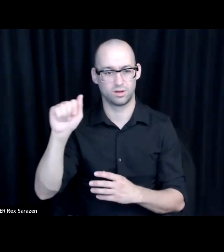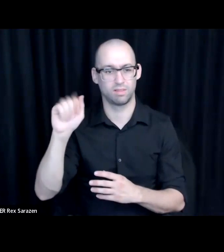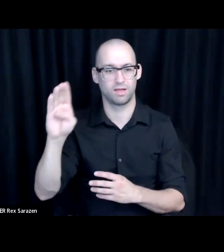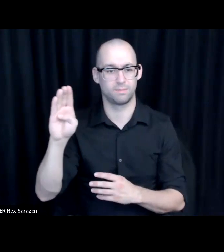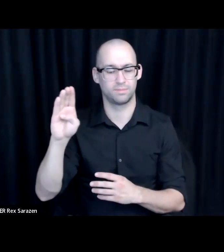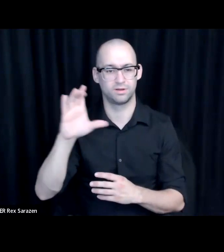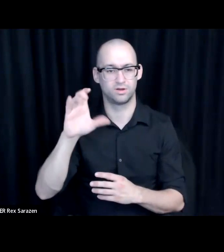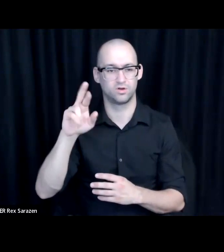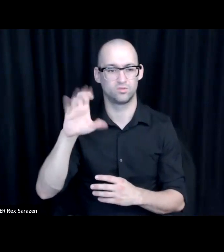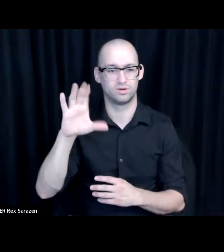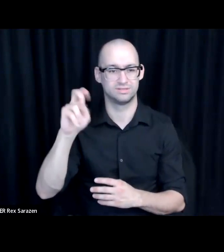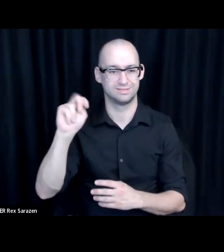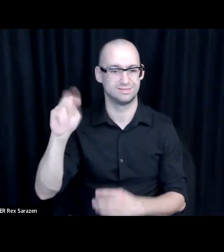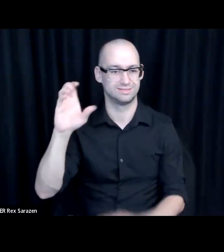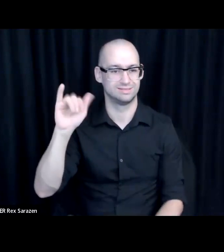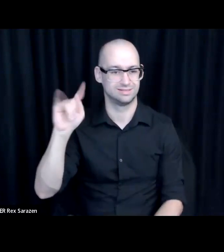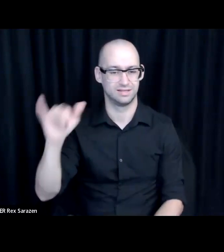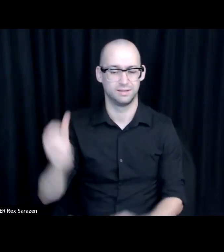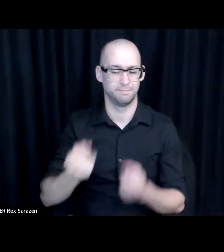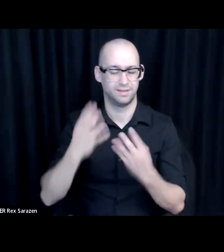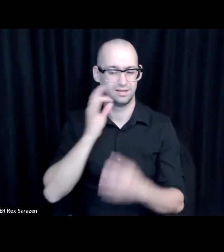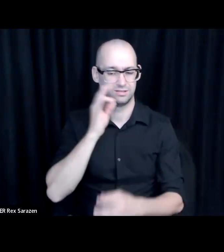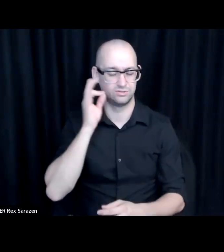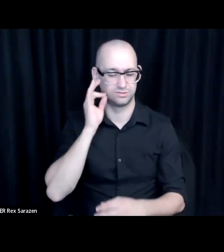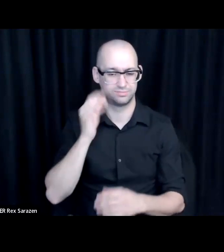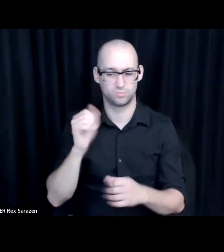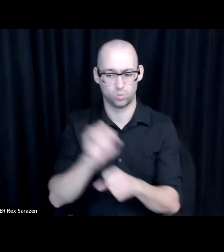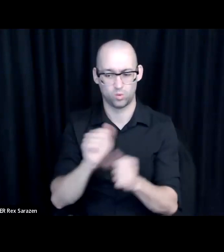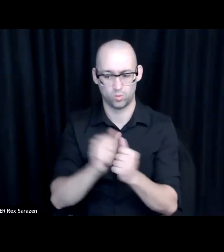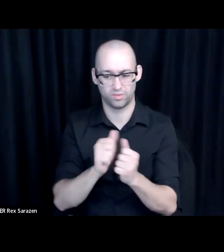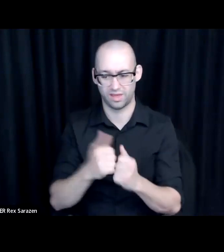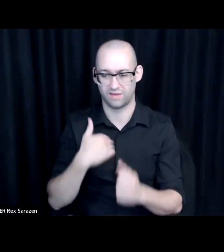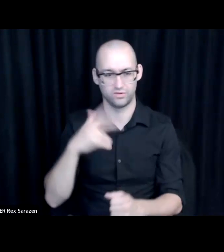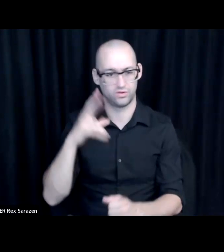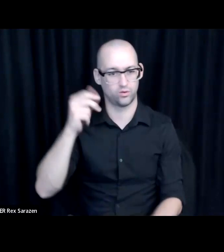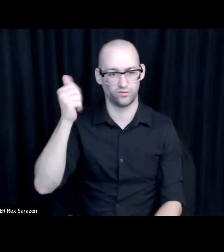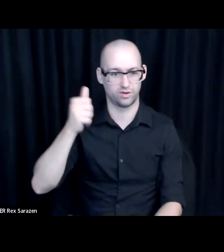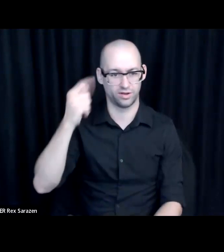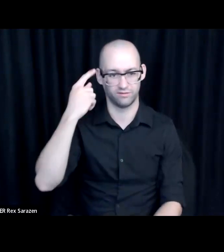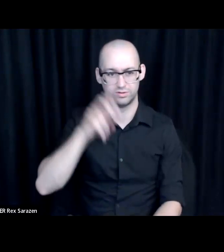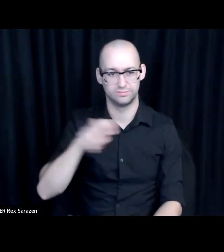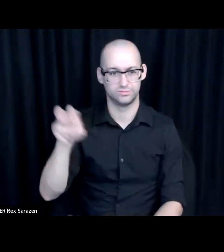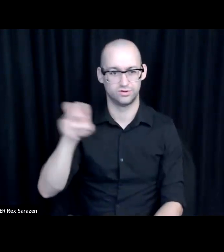a lot of the Tribes that we work with have no funding to travel to these boot camps, and so